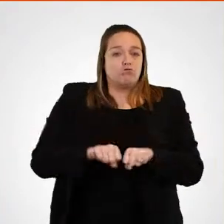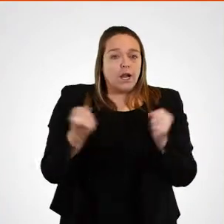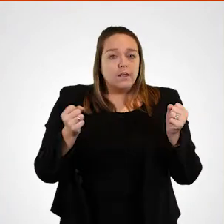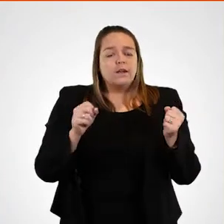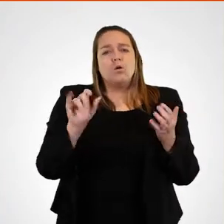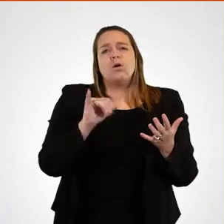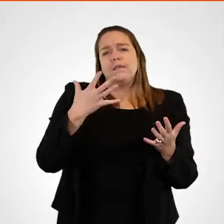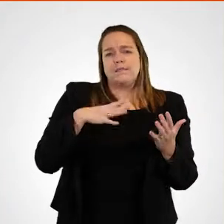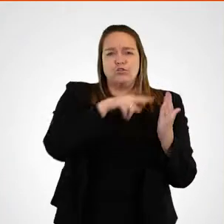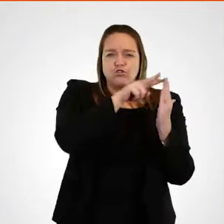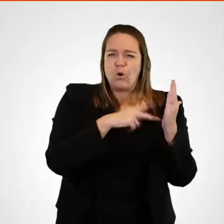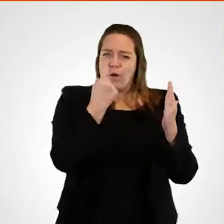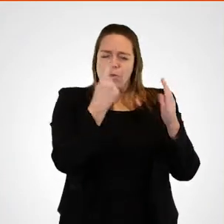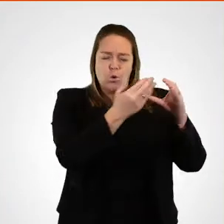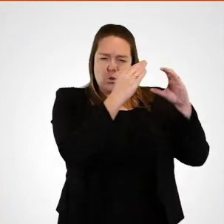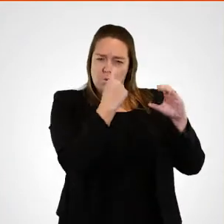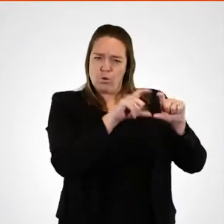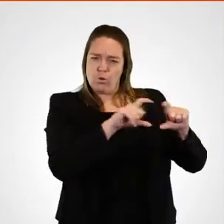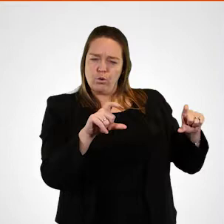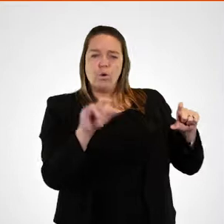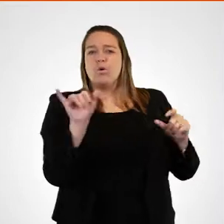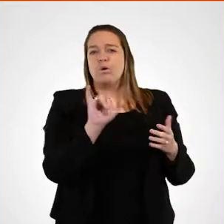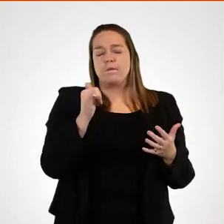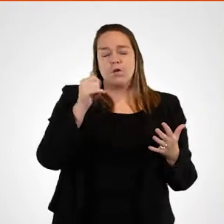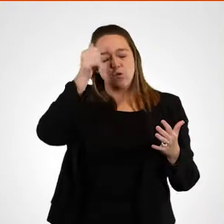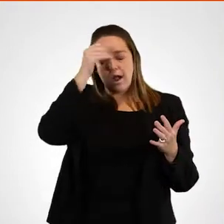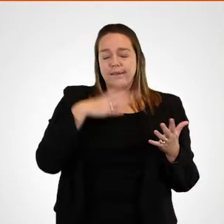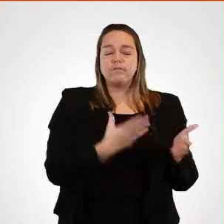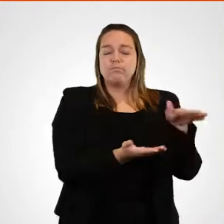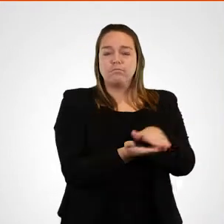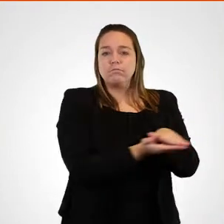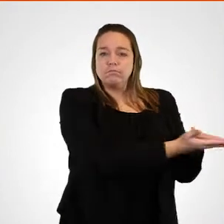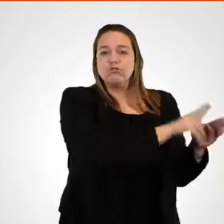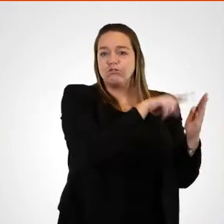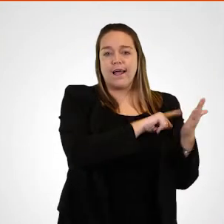or, "I need to read just one more paragraph," or, "I need to just stop right now."